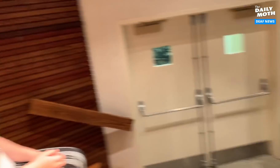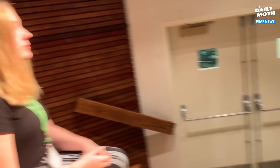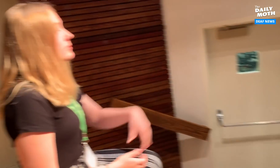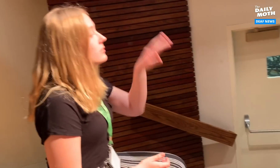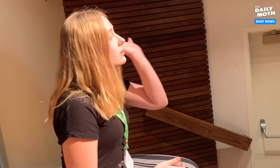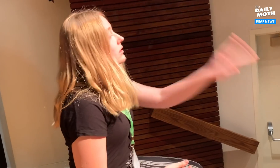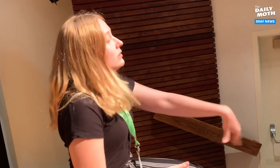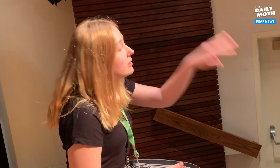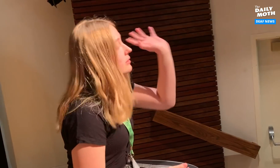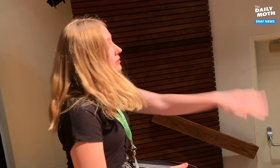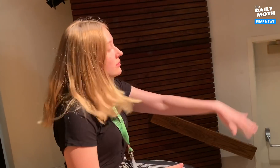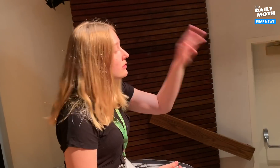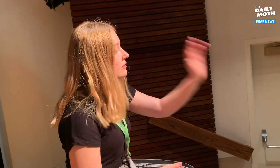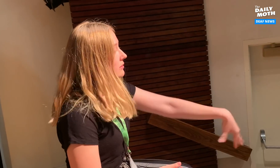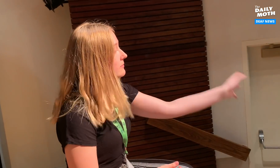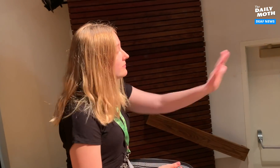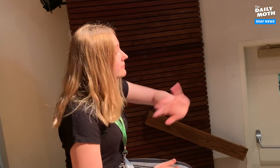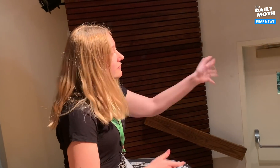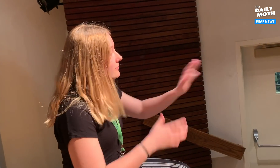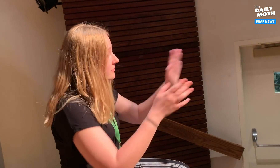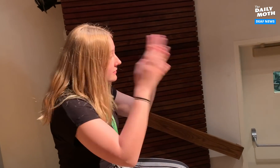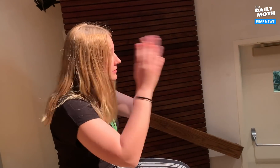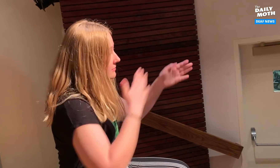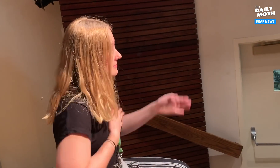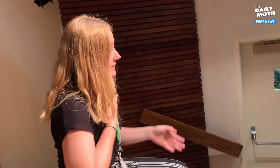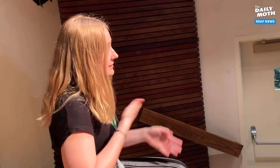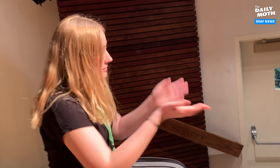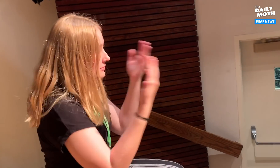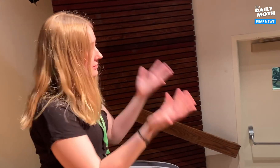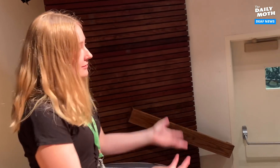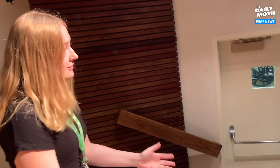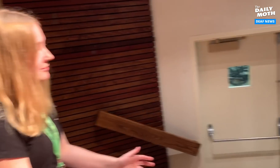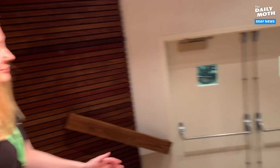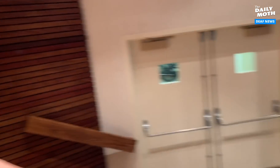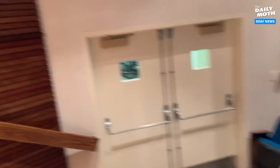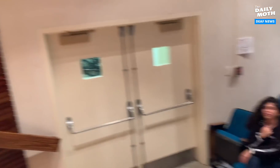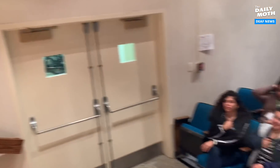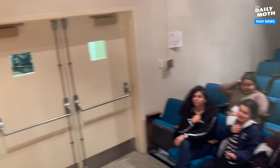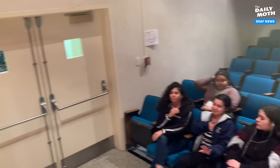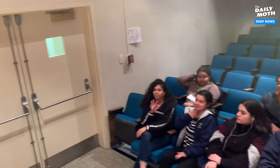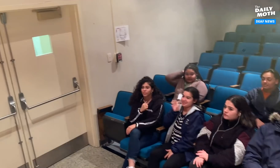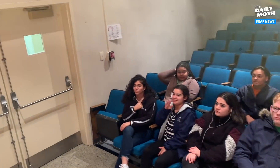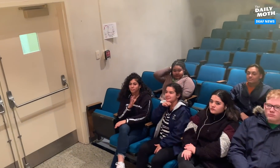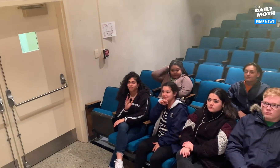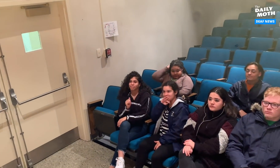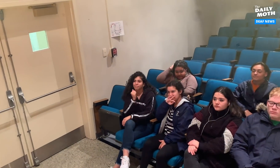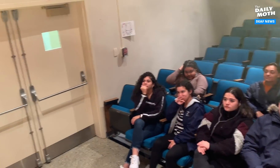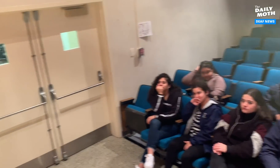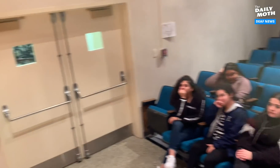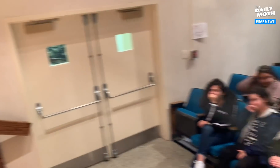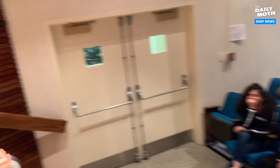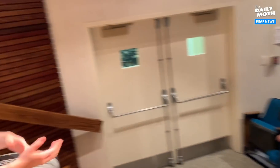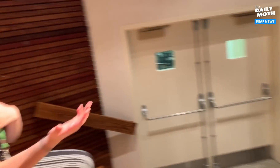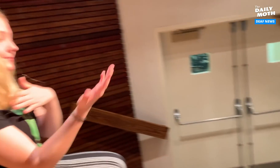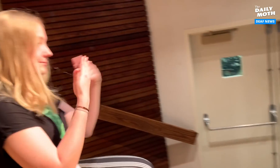Hey! Kindly pay attention, please! Okay, sorry.